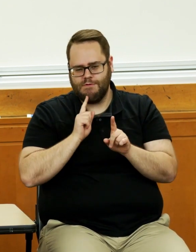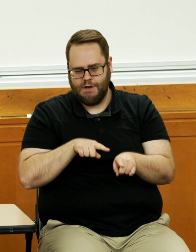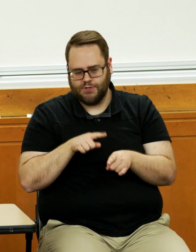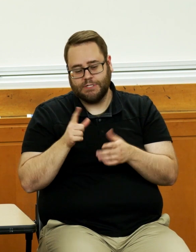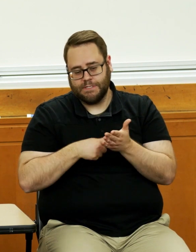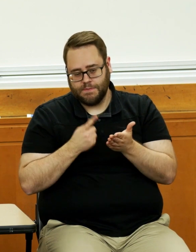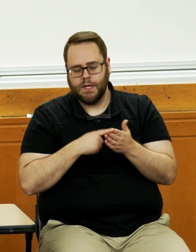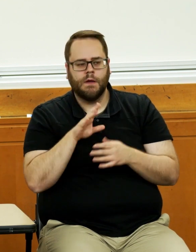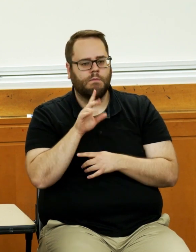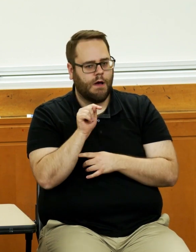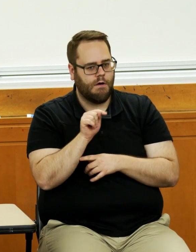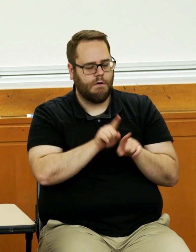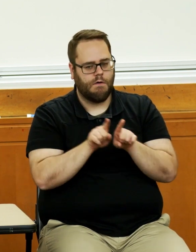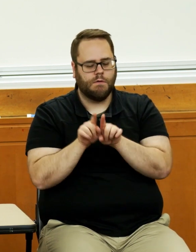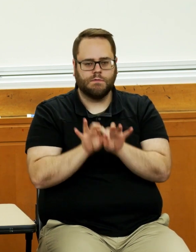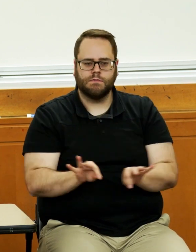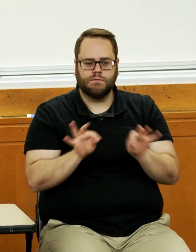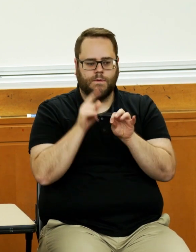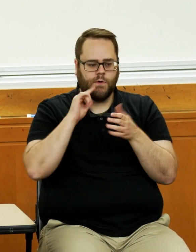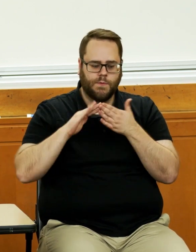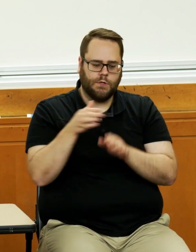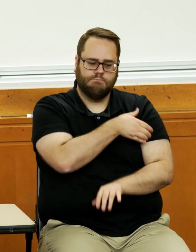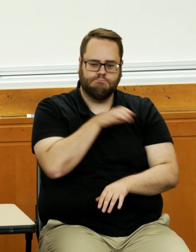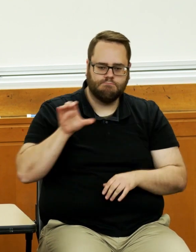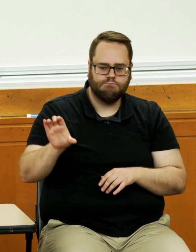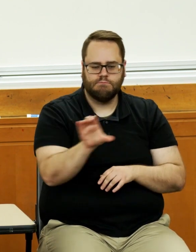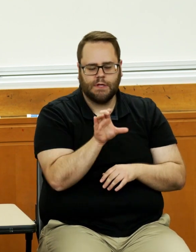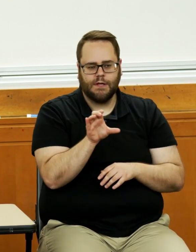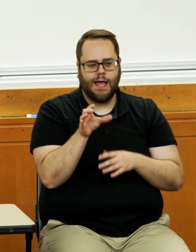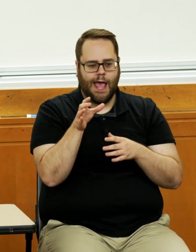but it's also crucial to community empowerment and getting results that actually benefit